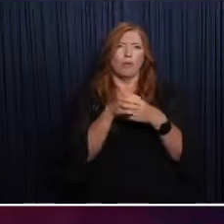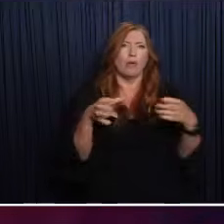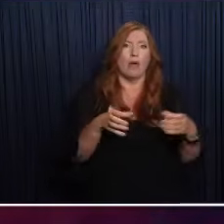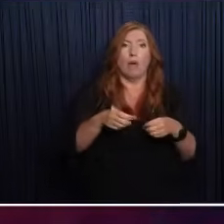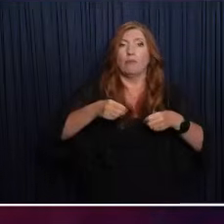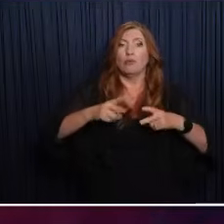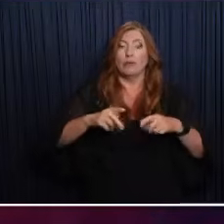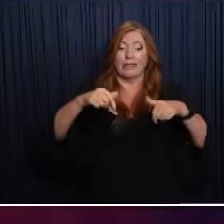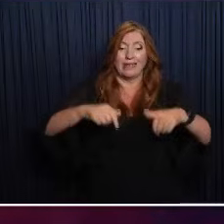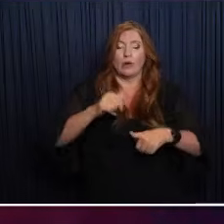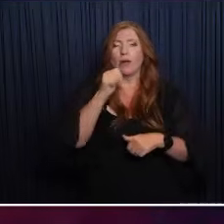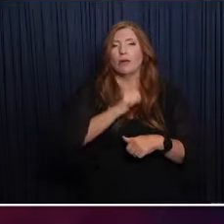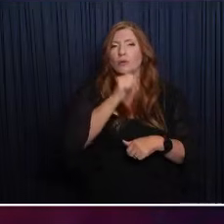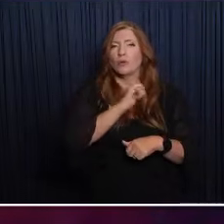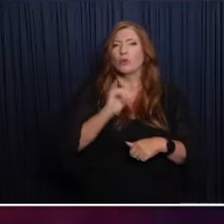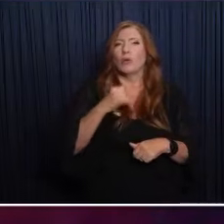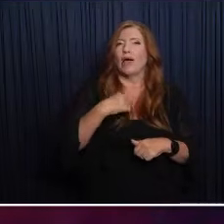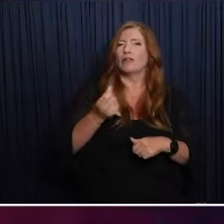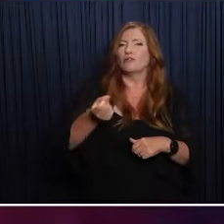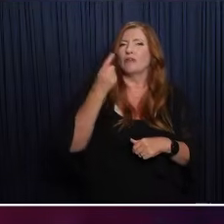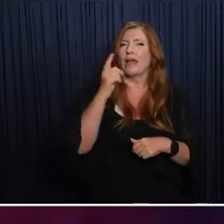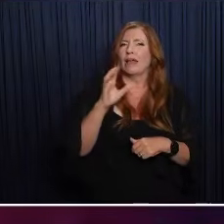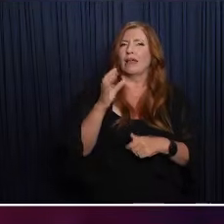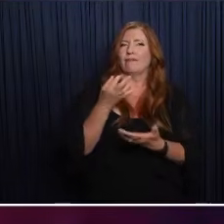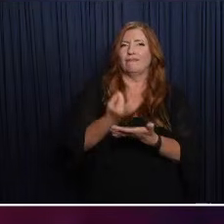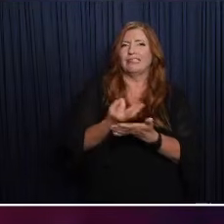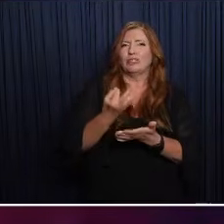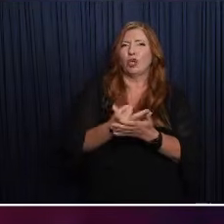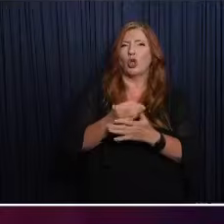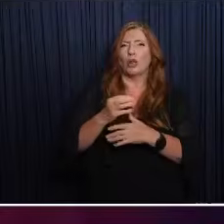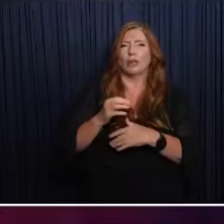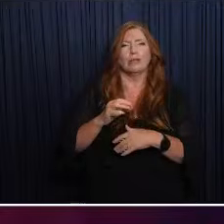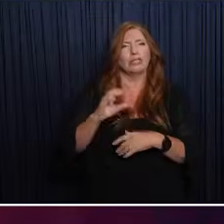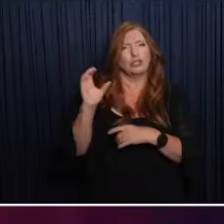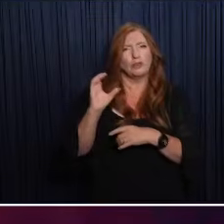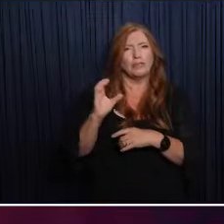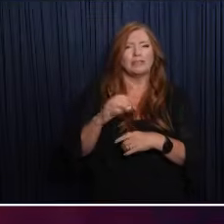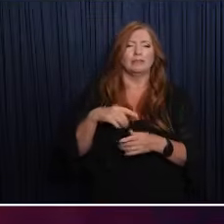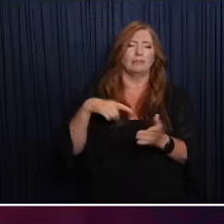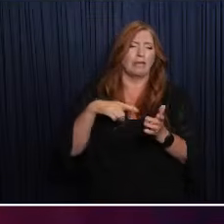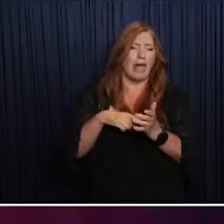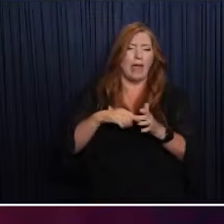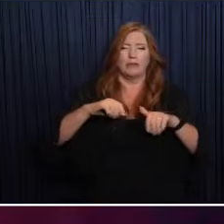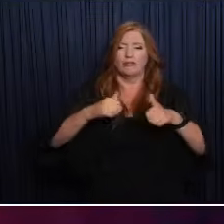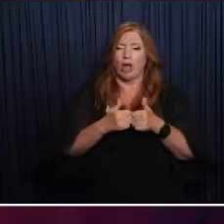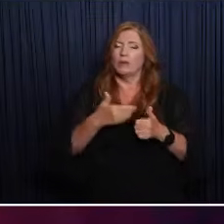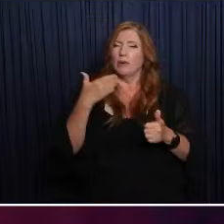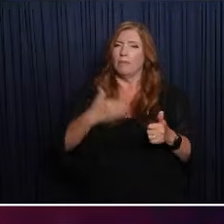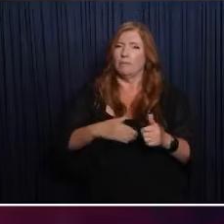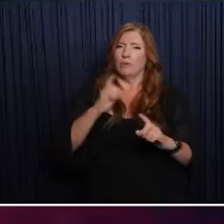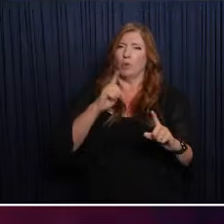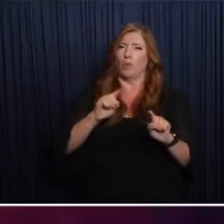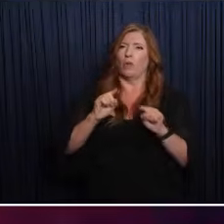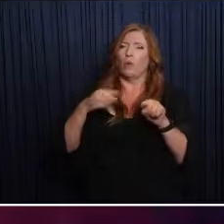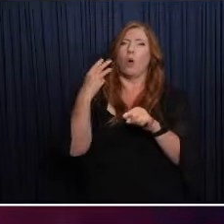GROWTH IT MEANS TO OUR NATION AND GROWTH AND OPPORTUNITY FOR ARIZONA. I UNDERSTAND FISCAL